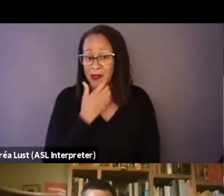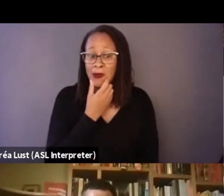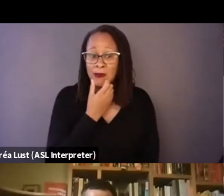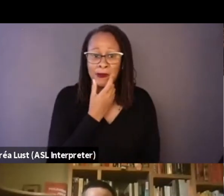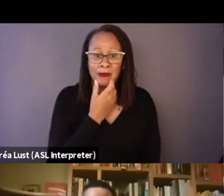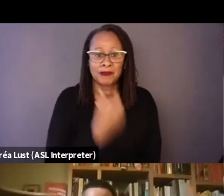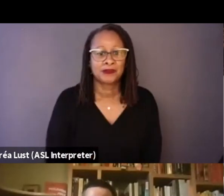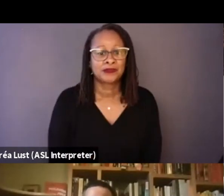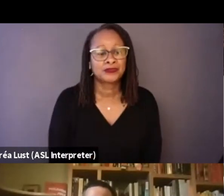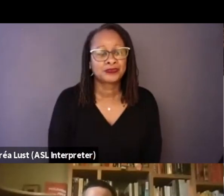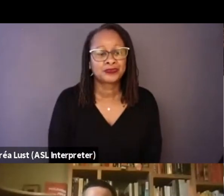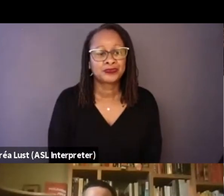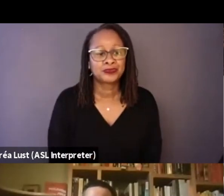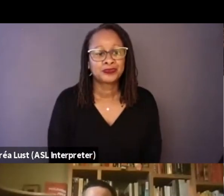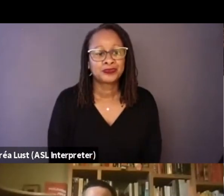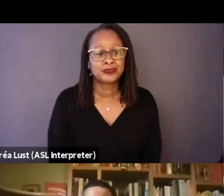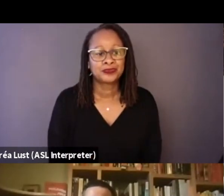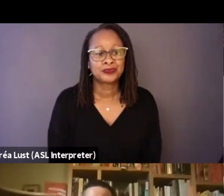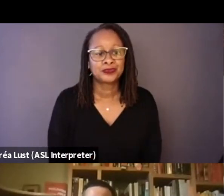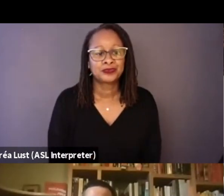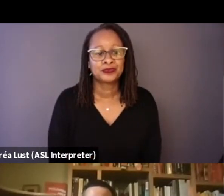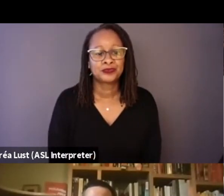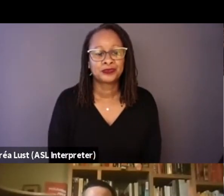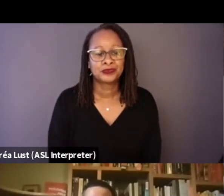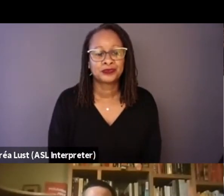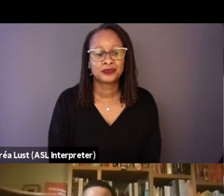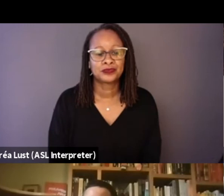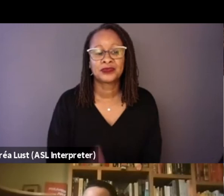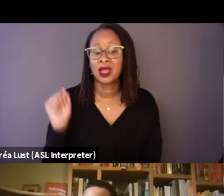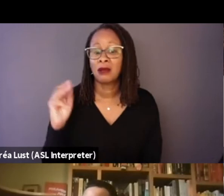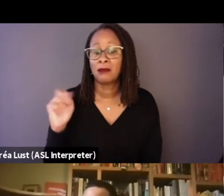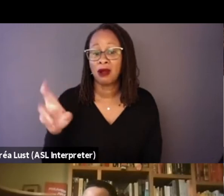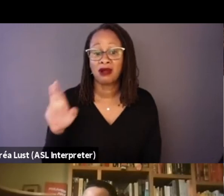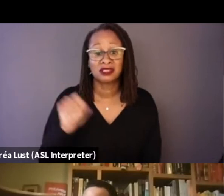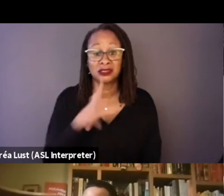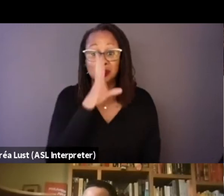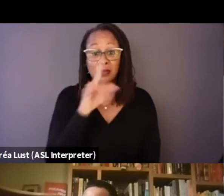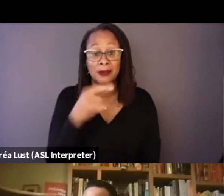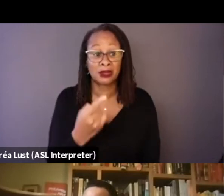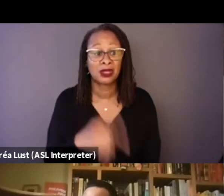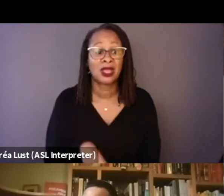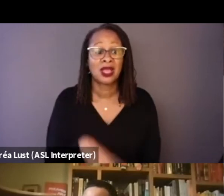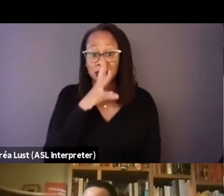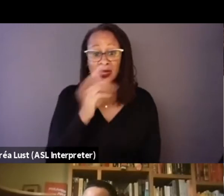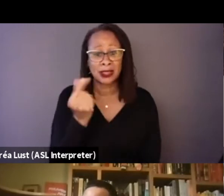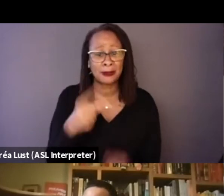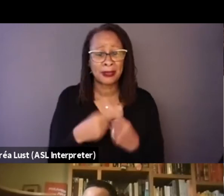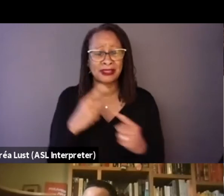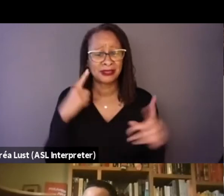And Amar, can you just talk about- I mean, we talked a little bit about this- the intentions of the film?